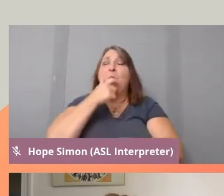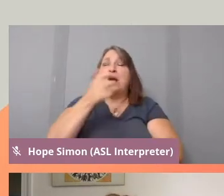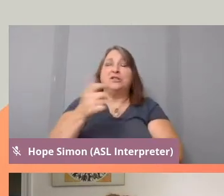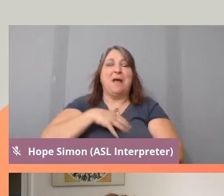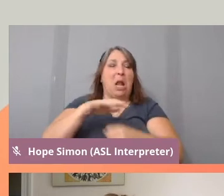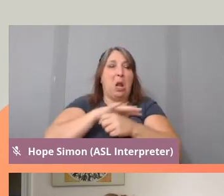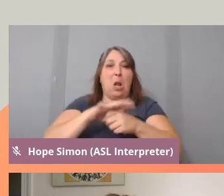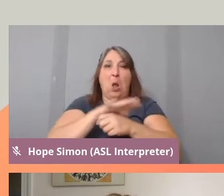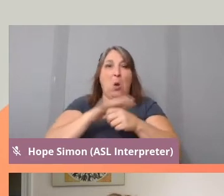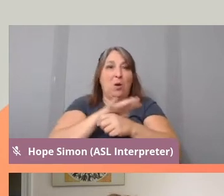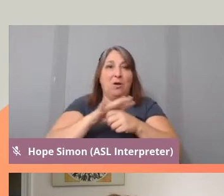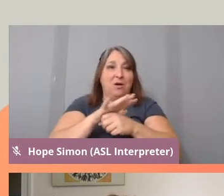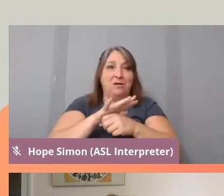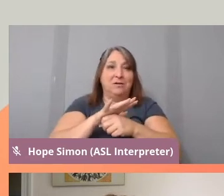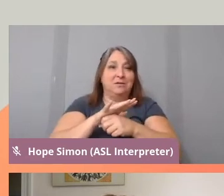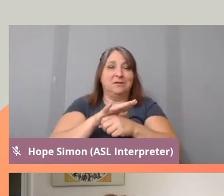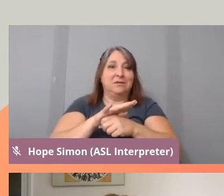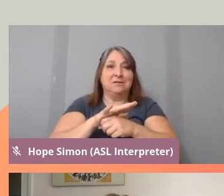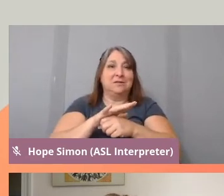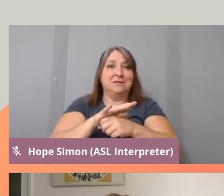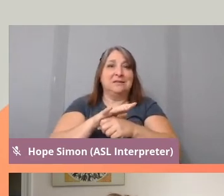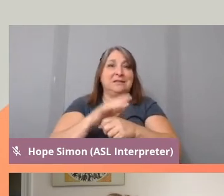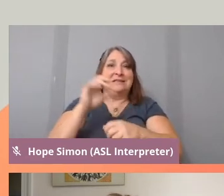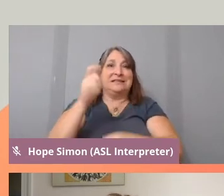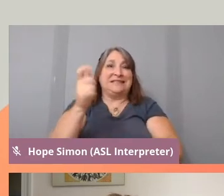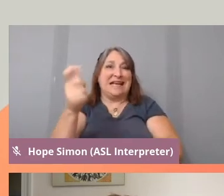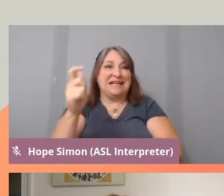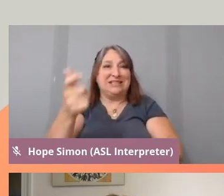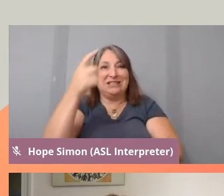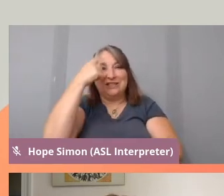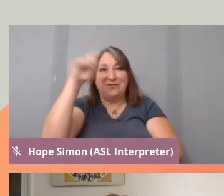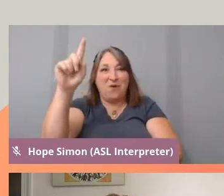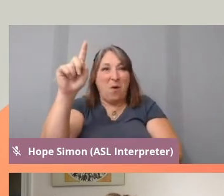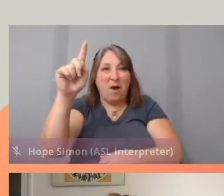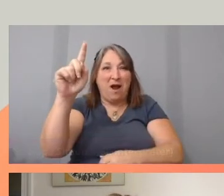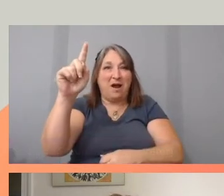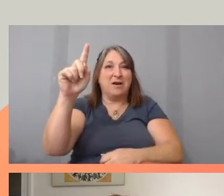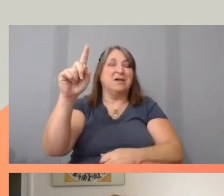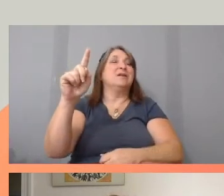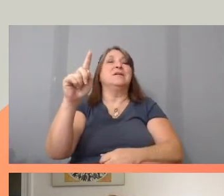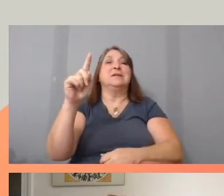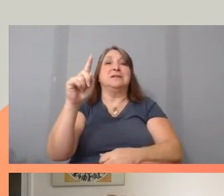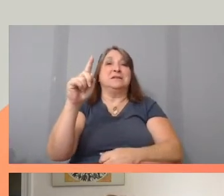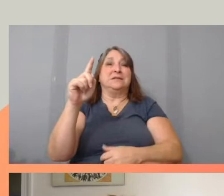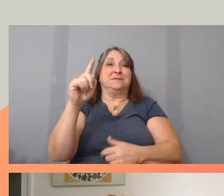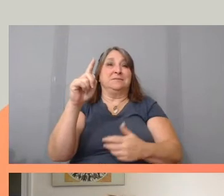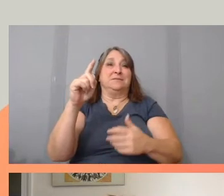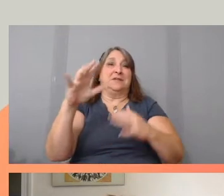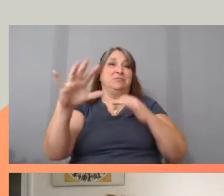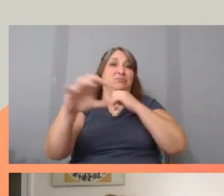to infomercials and nostalgic fundraising. Local programmers still seem empowered, fully empowered to cherry pick the offerings."